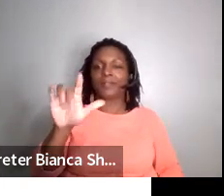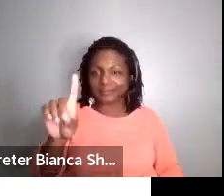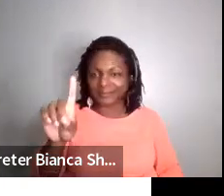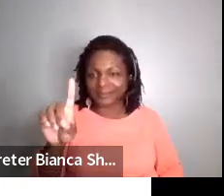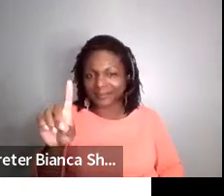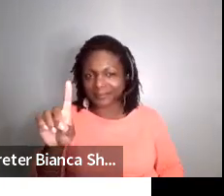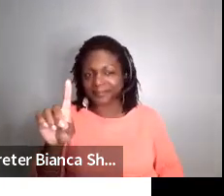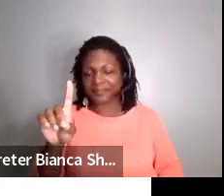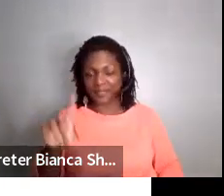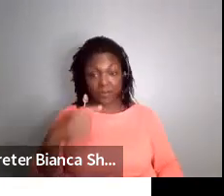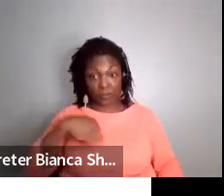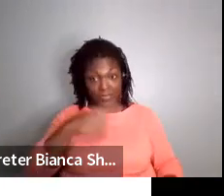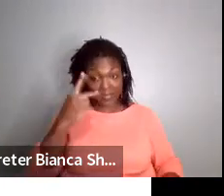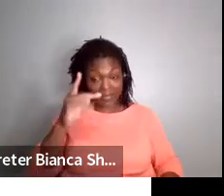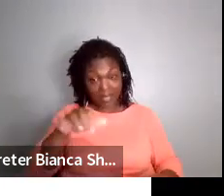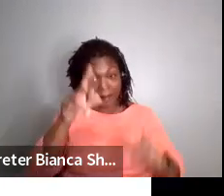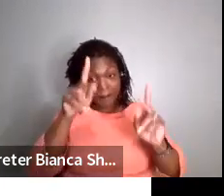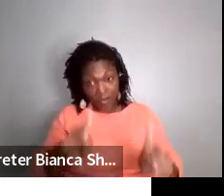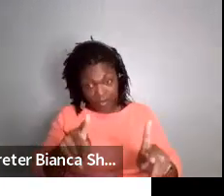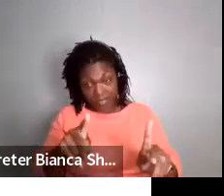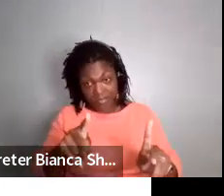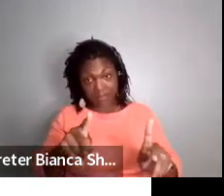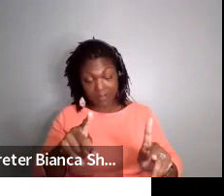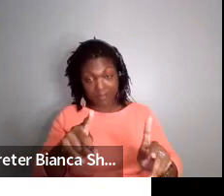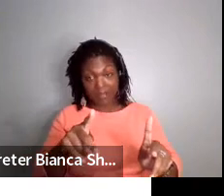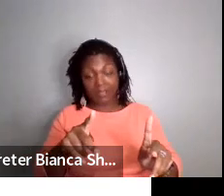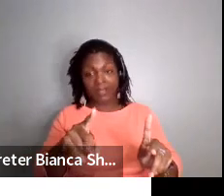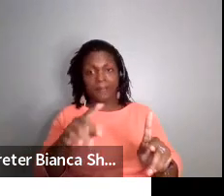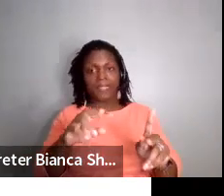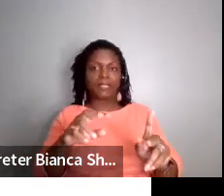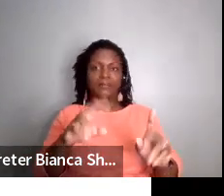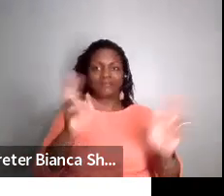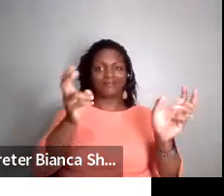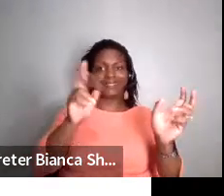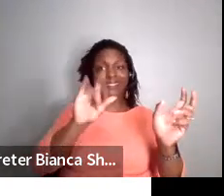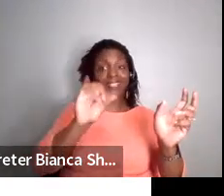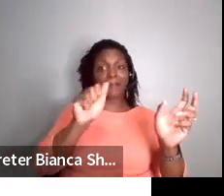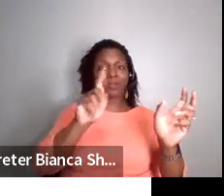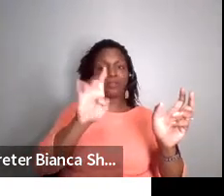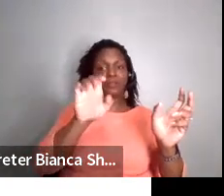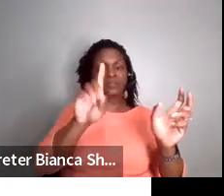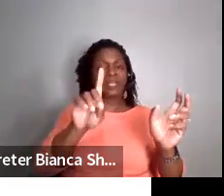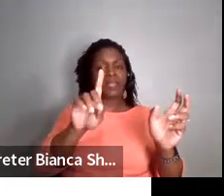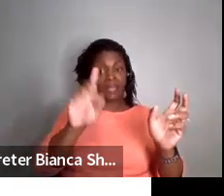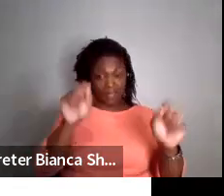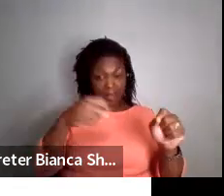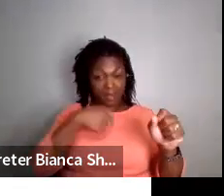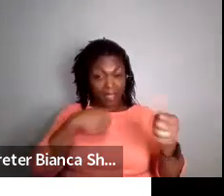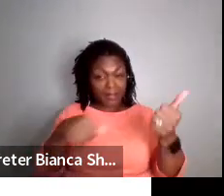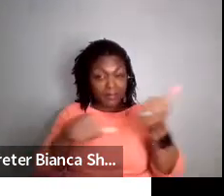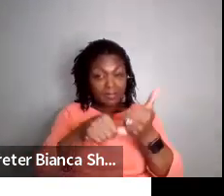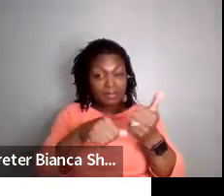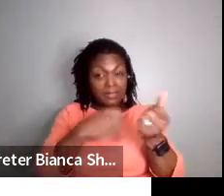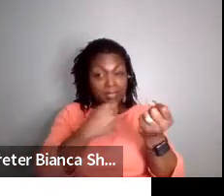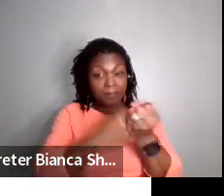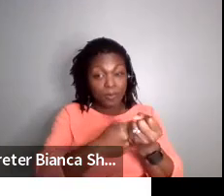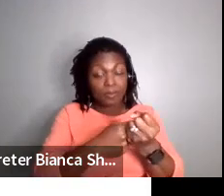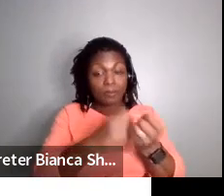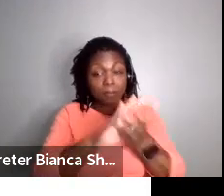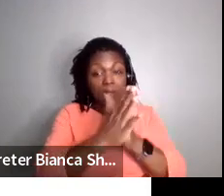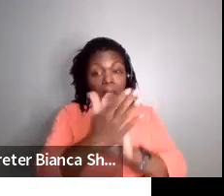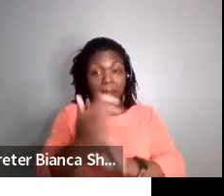Reach out to help them become enabled. So again, you might have noticed I have been using person, first language person with a disability.